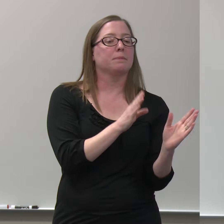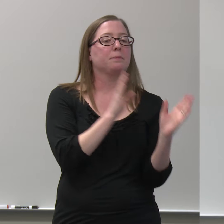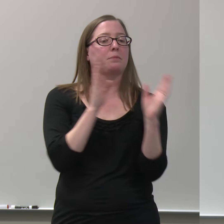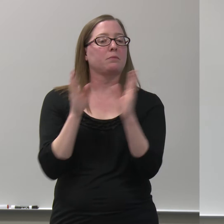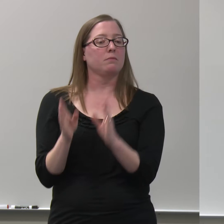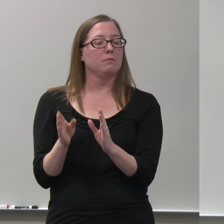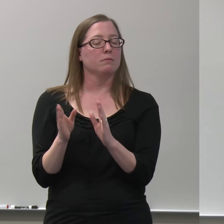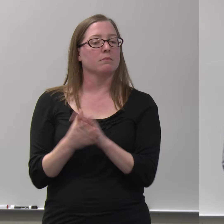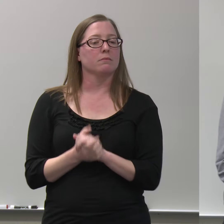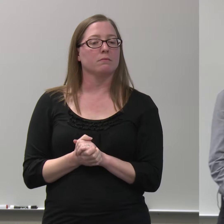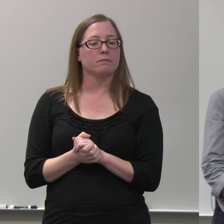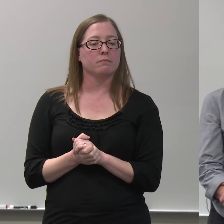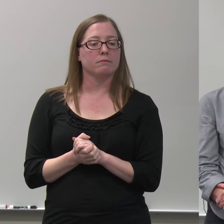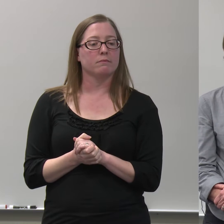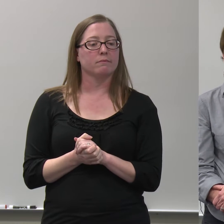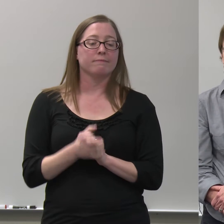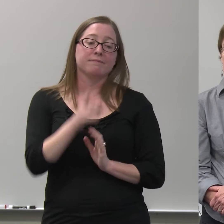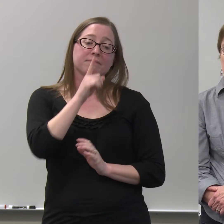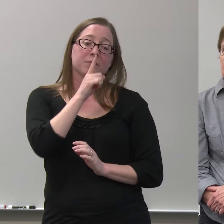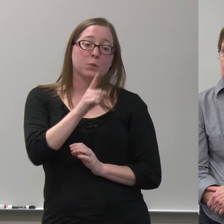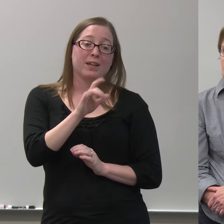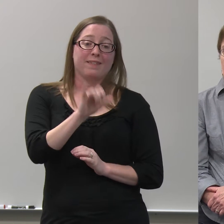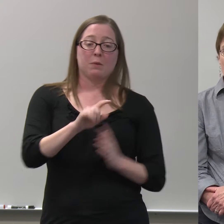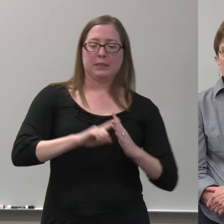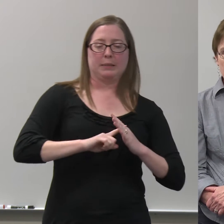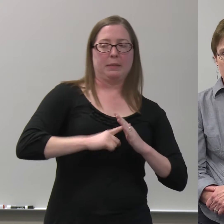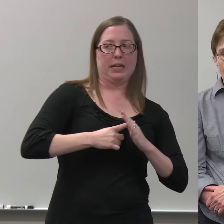At that time, it was really the beginning of immunology